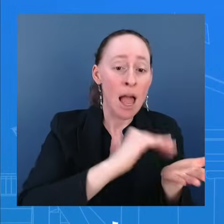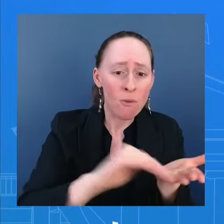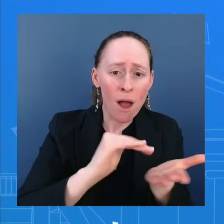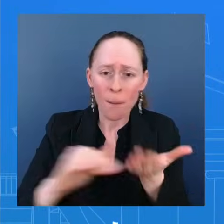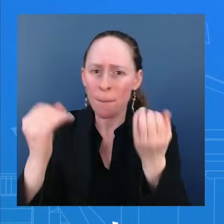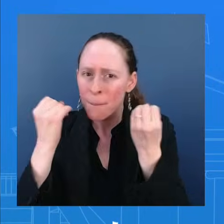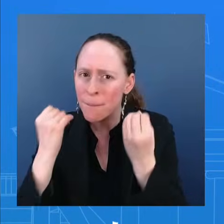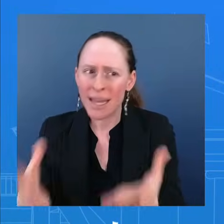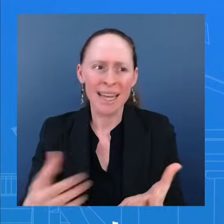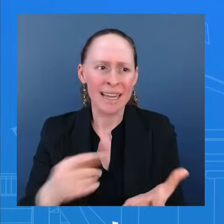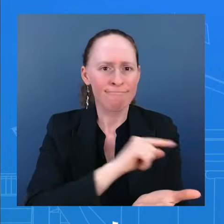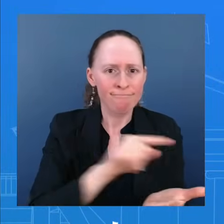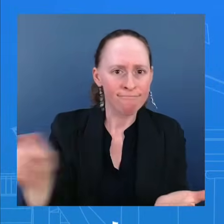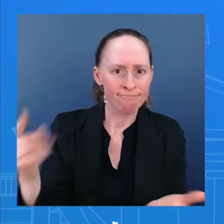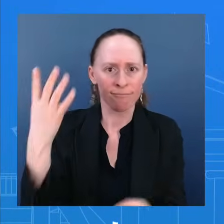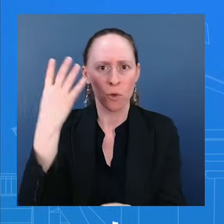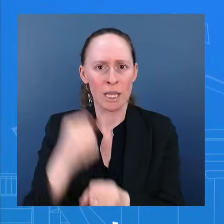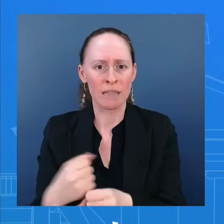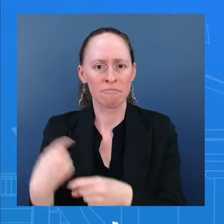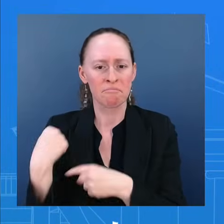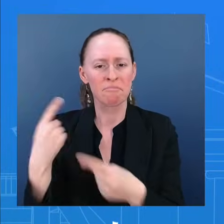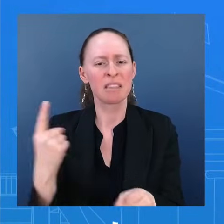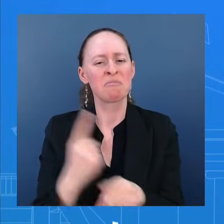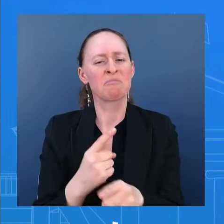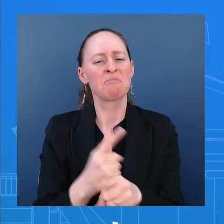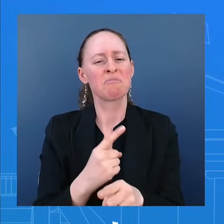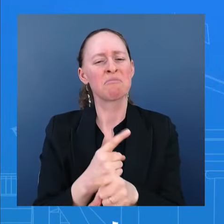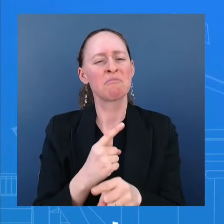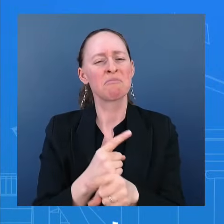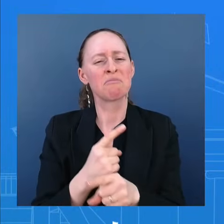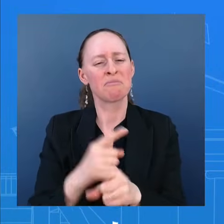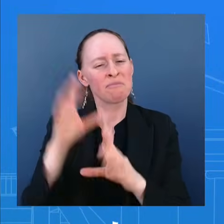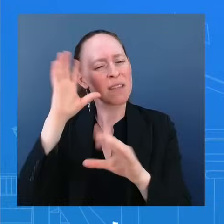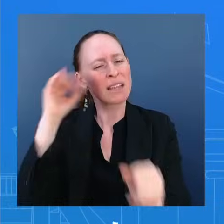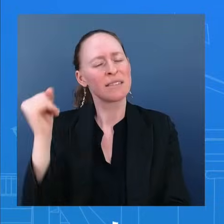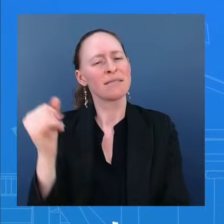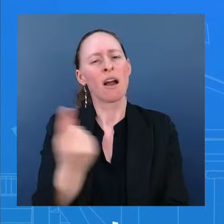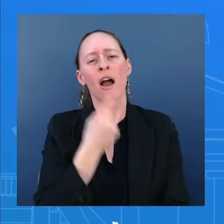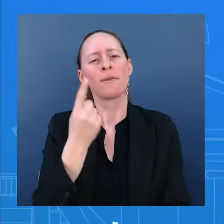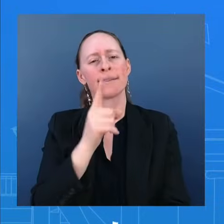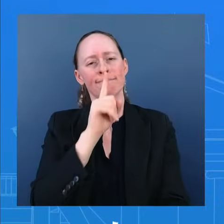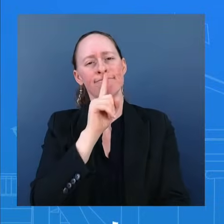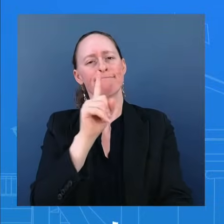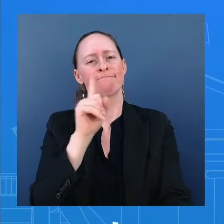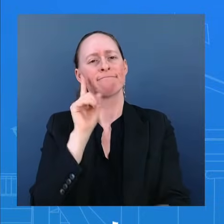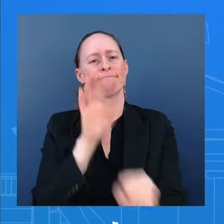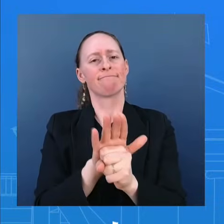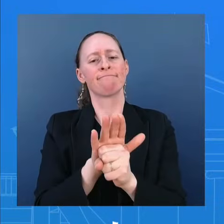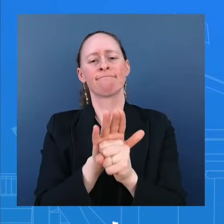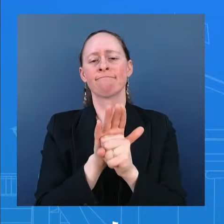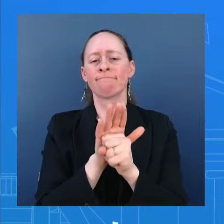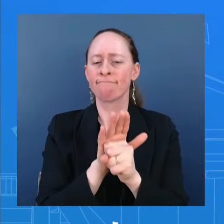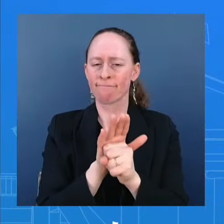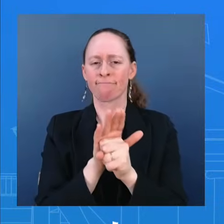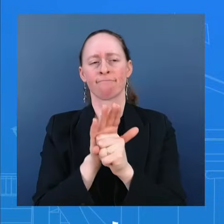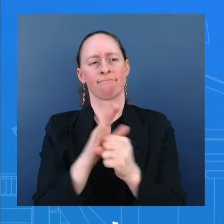shows the president's commitment when it comes to reforming -- trying to reform the criminal justice system and his --